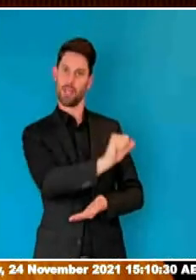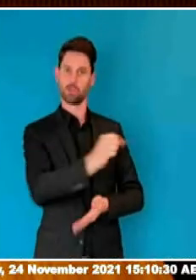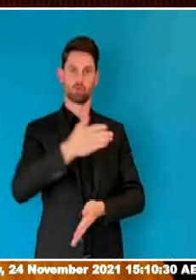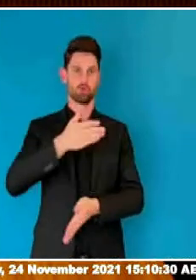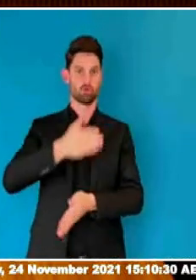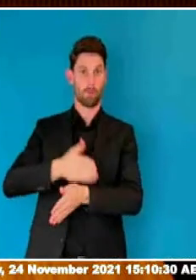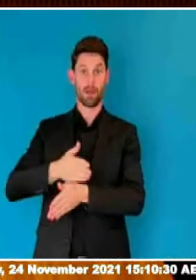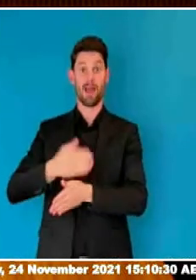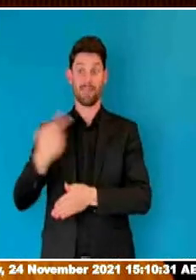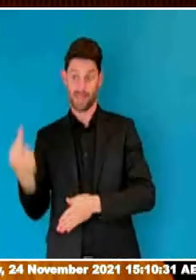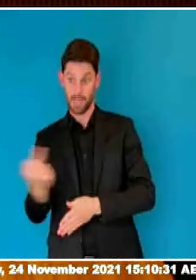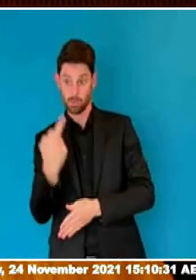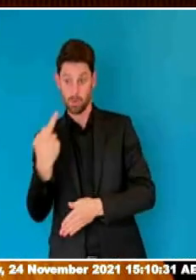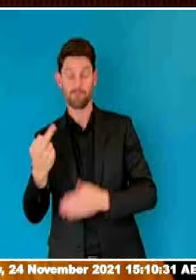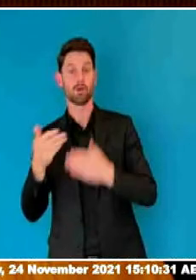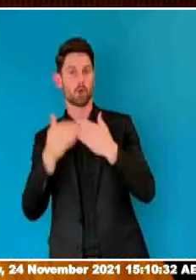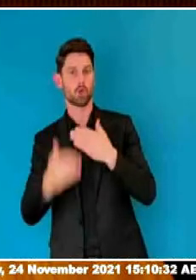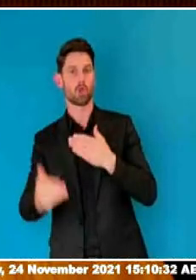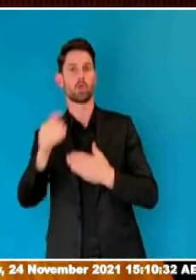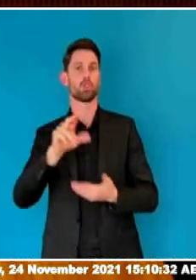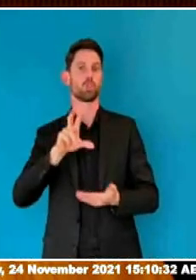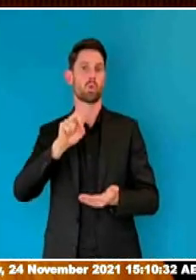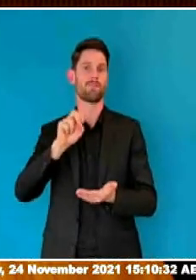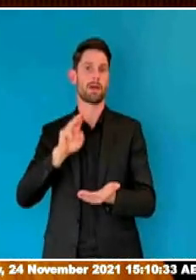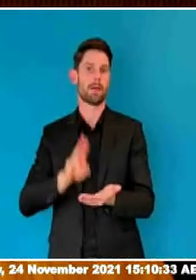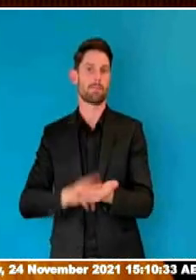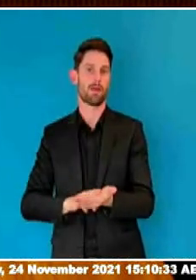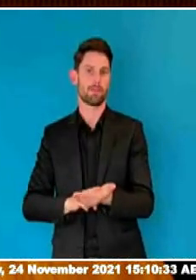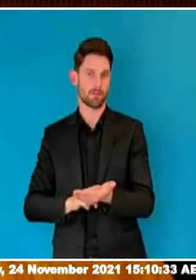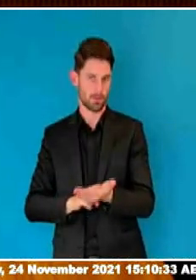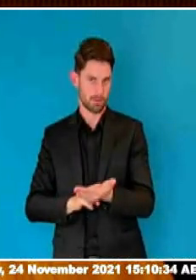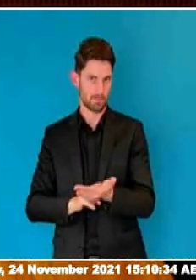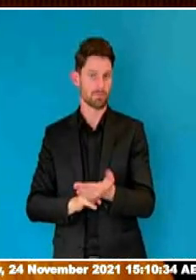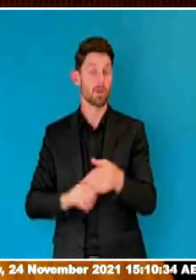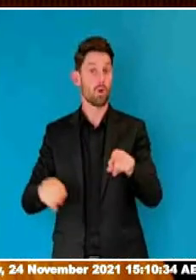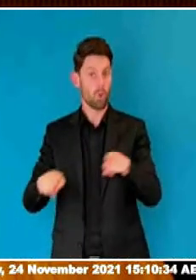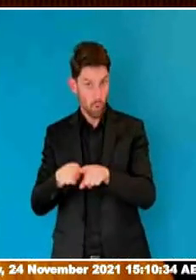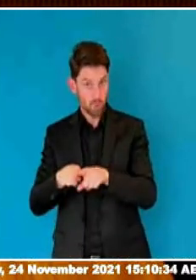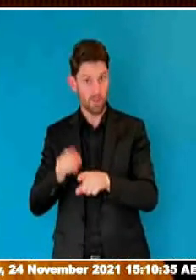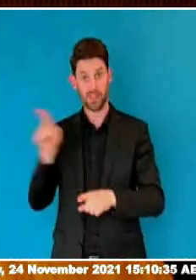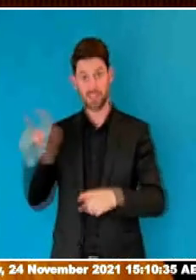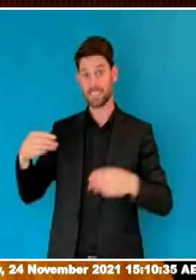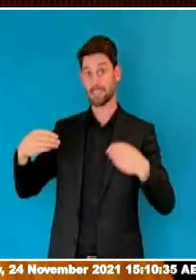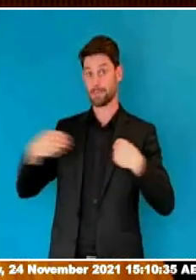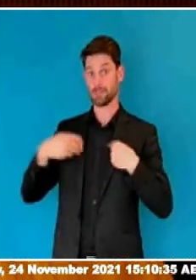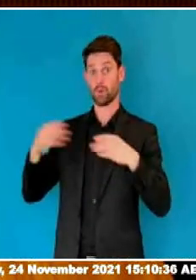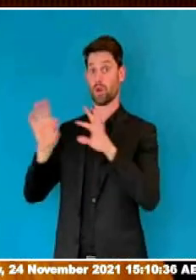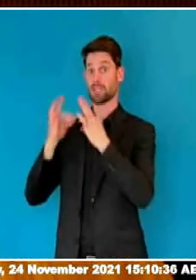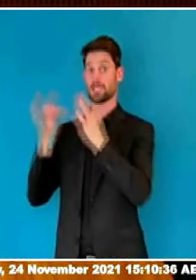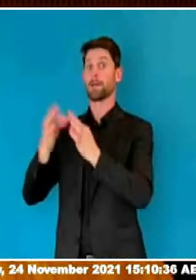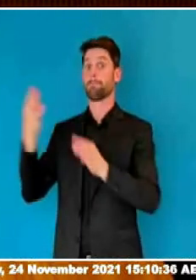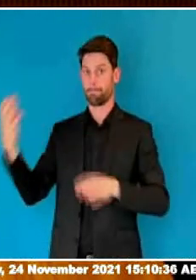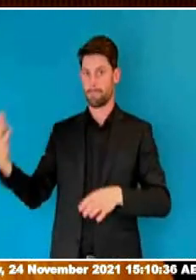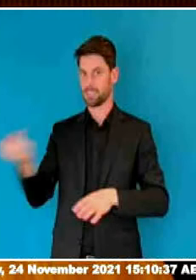for 12 months and must consider and work with ourselves, the injured worker